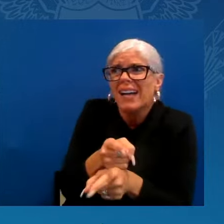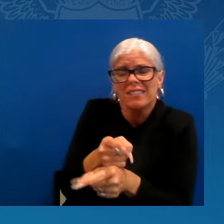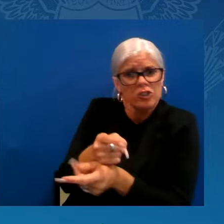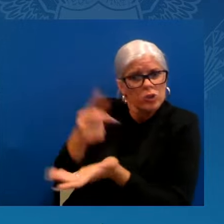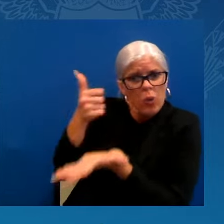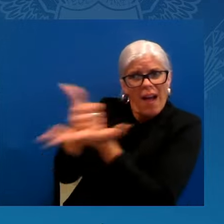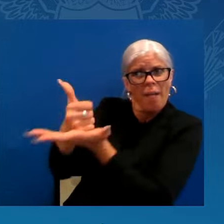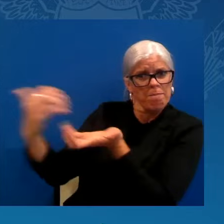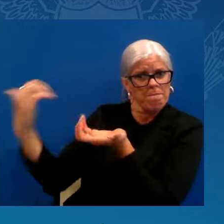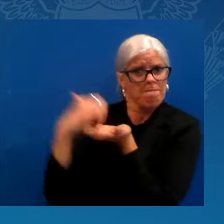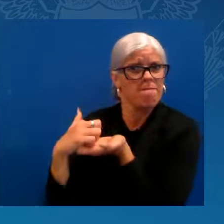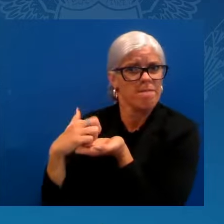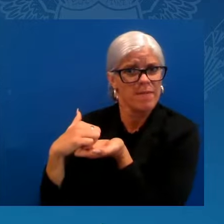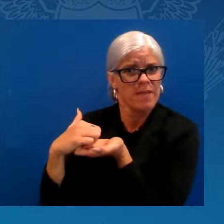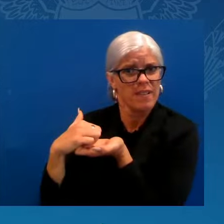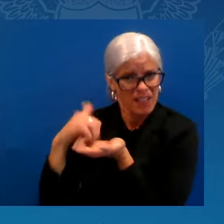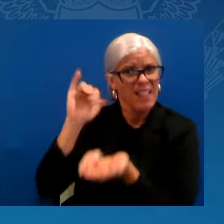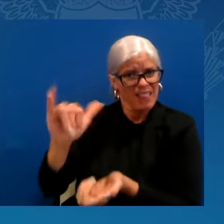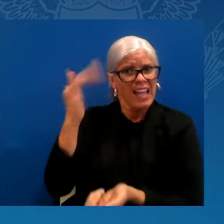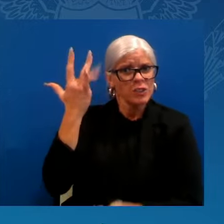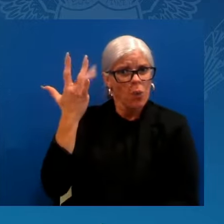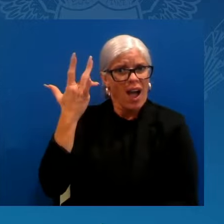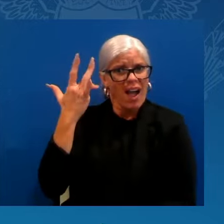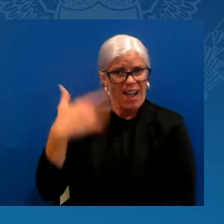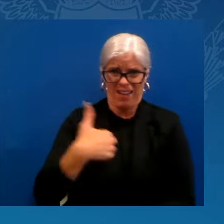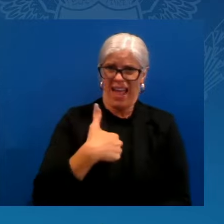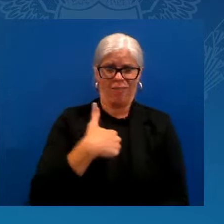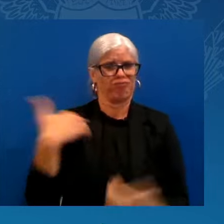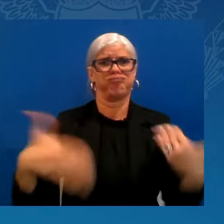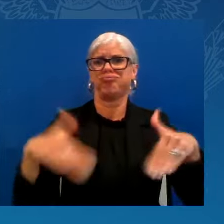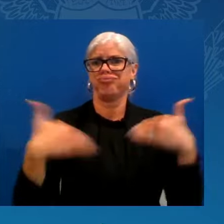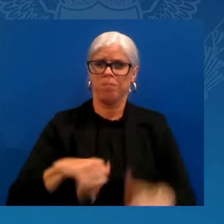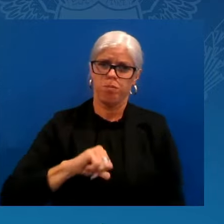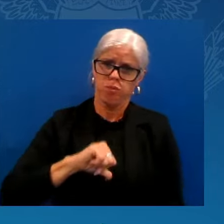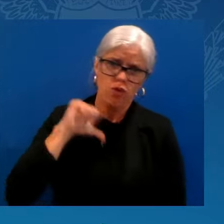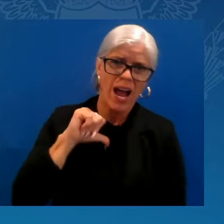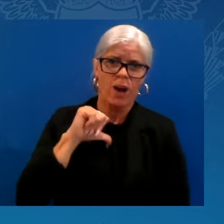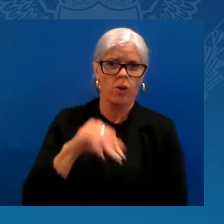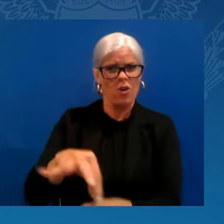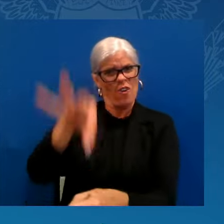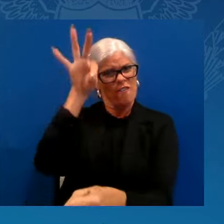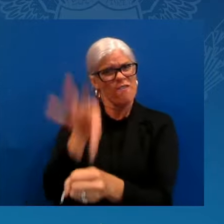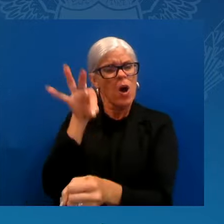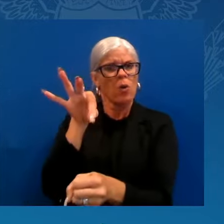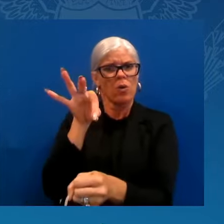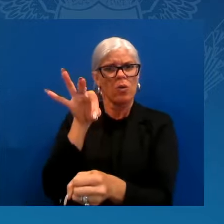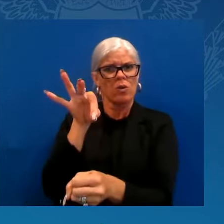for unprecedented security assistance to Israel, almost $4 billion per year,